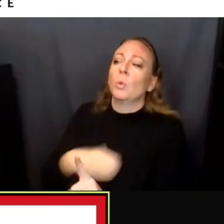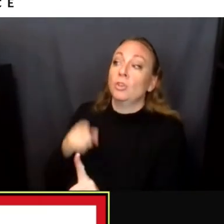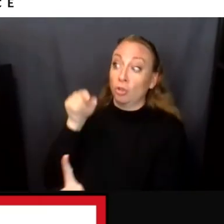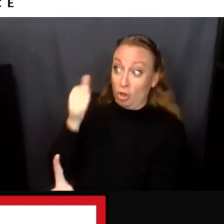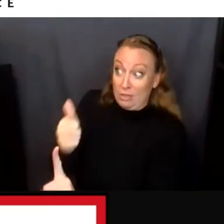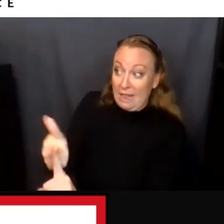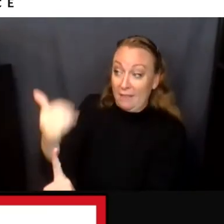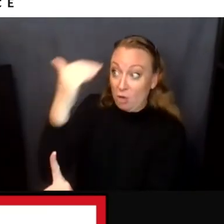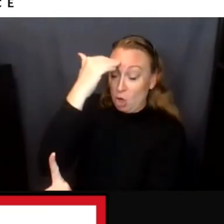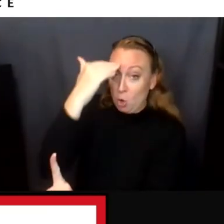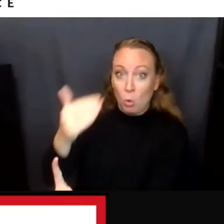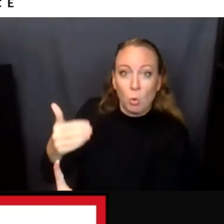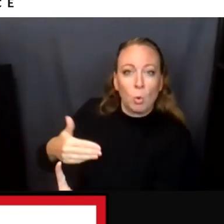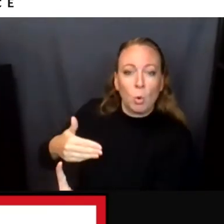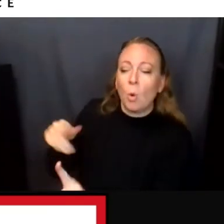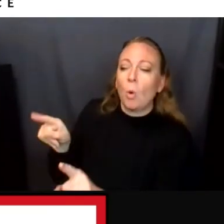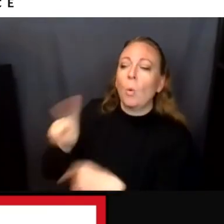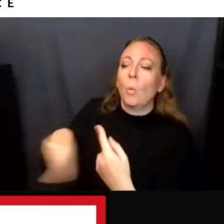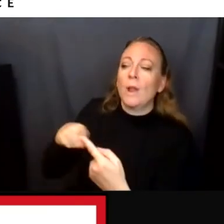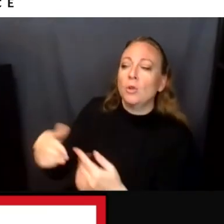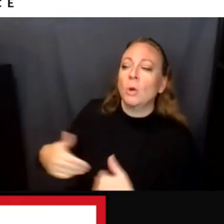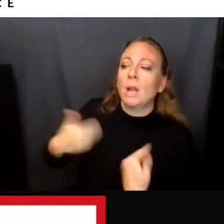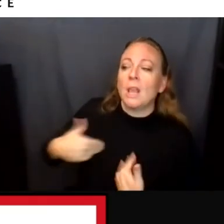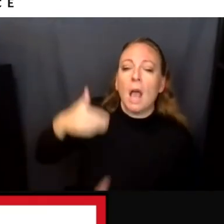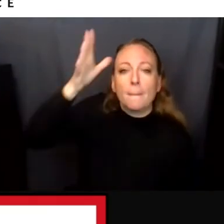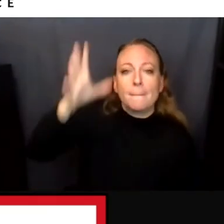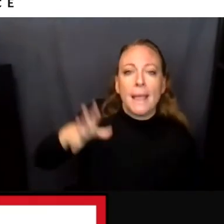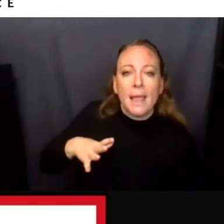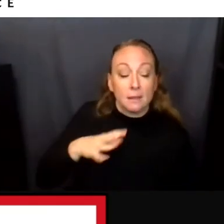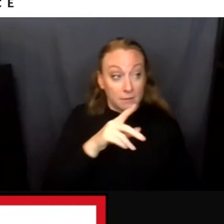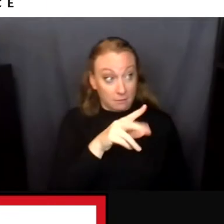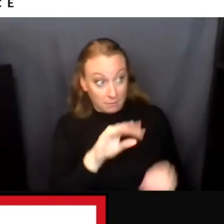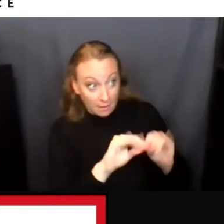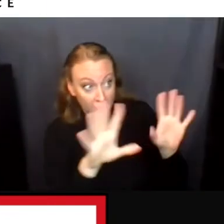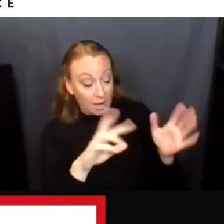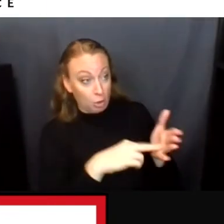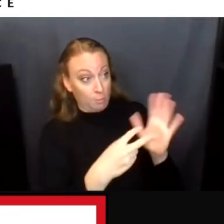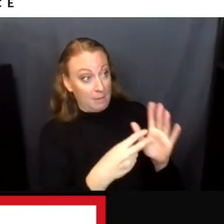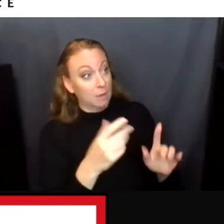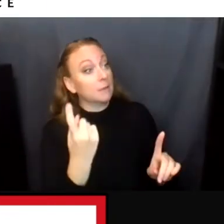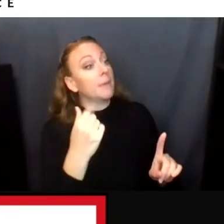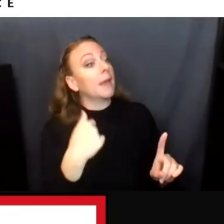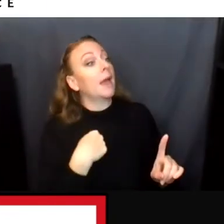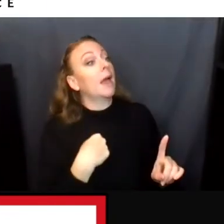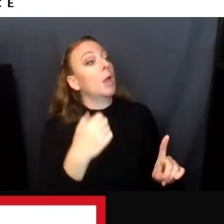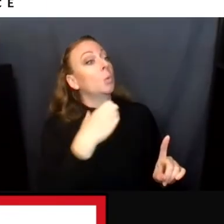But the younger, I... If I knew when I was younger? Yes